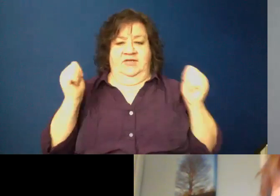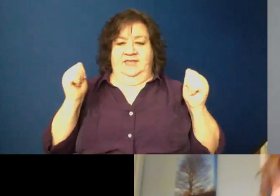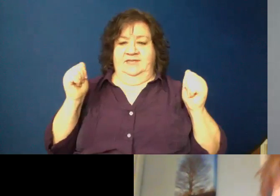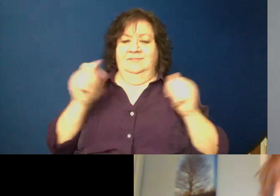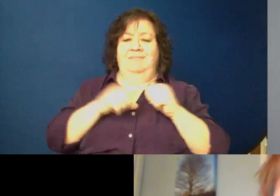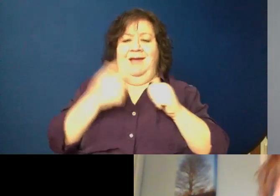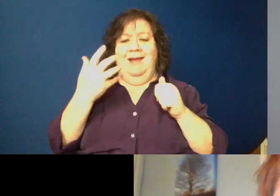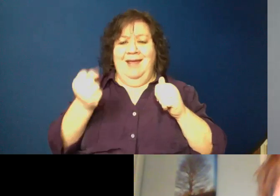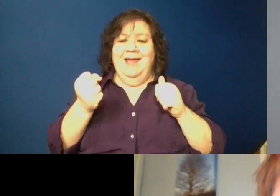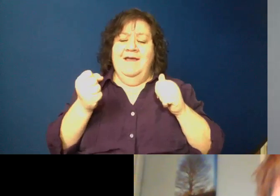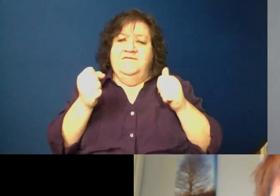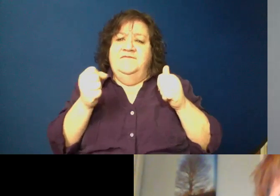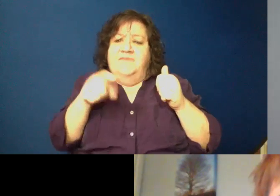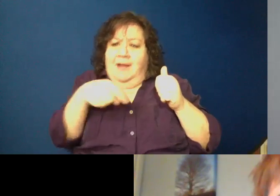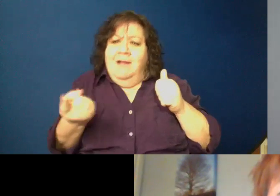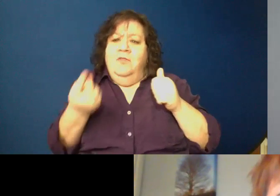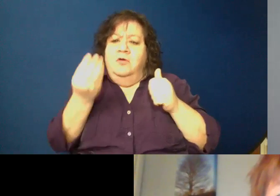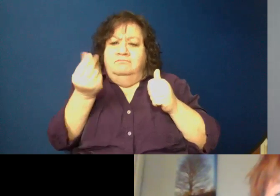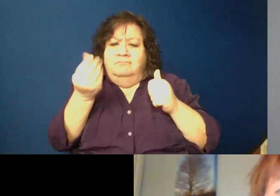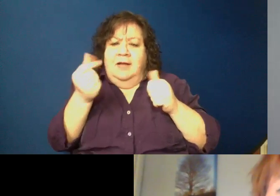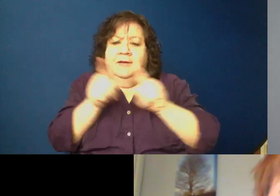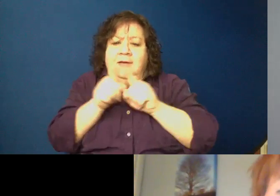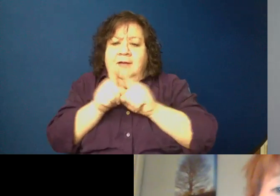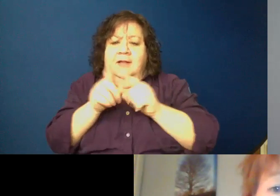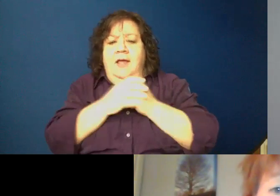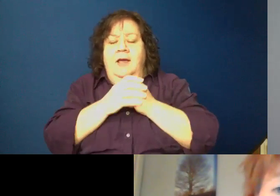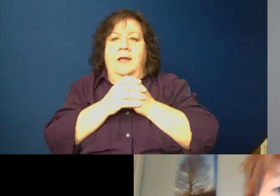be very important to have specific outreach conducted to ensure that people with disabilities